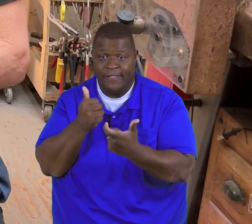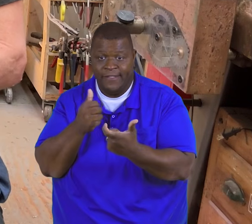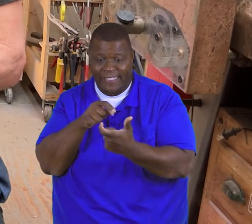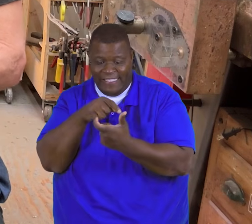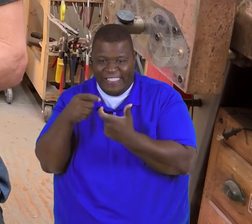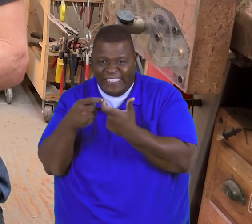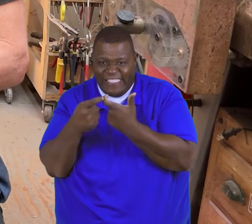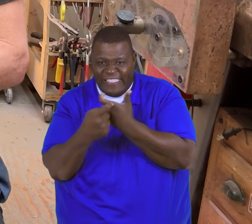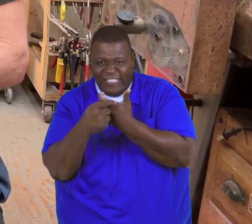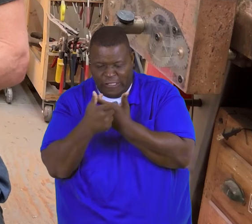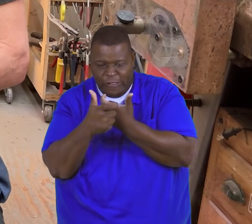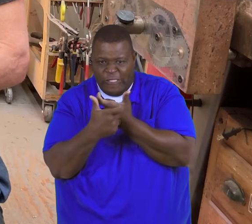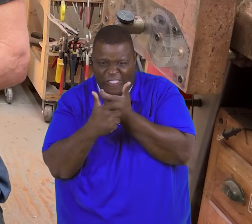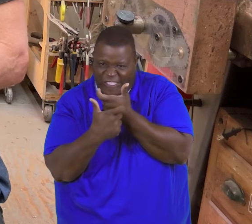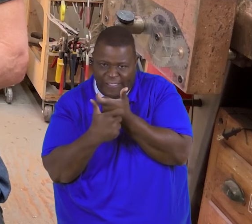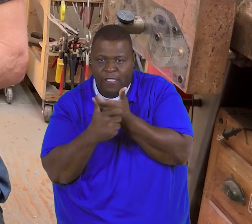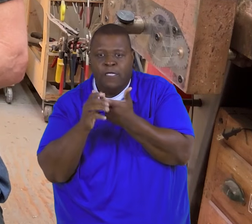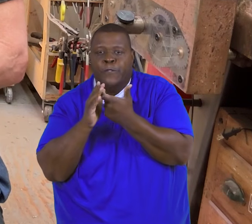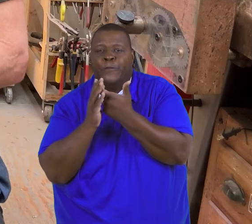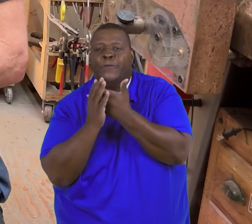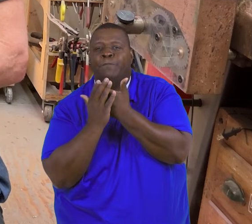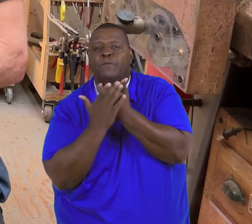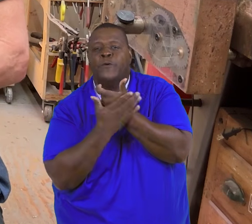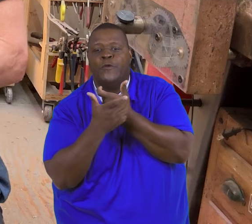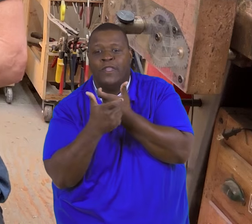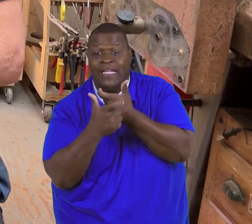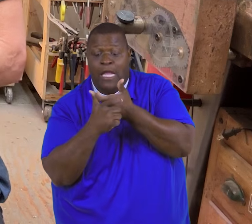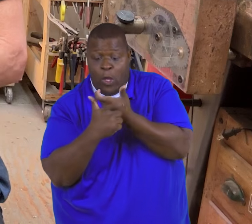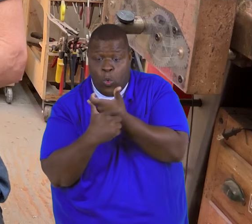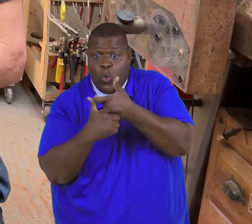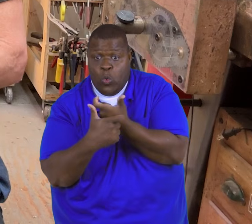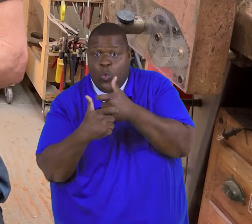And this action of rubbing parts together